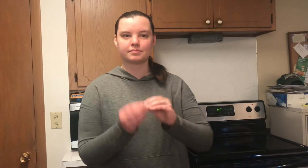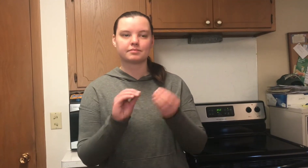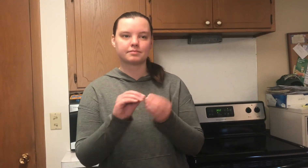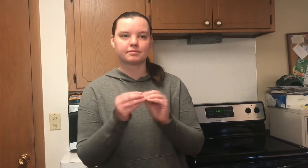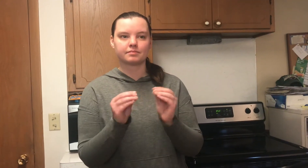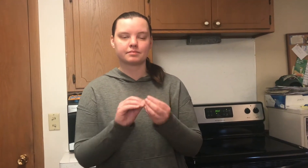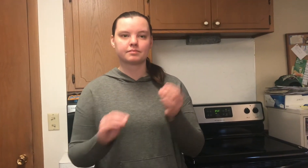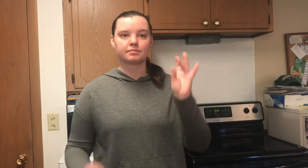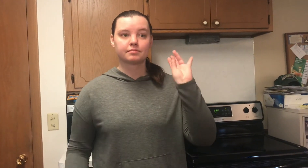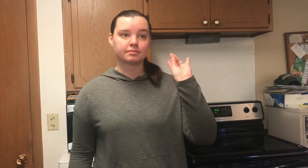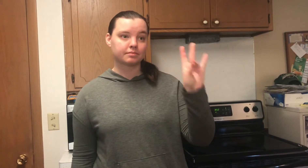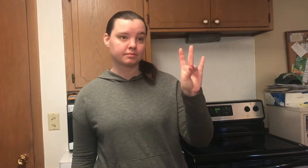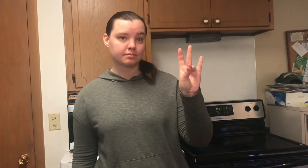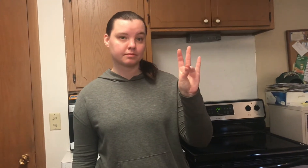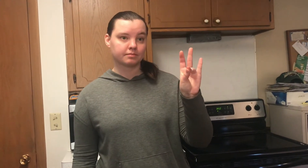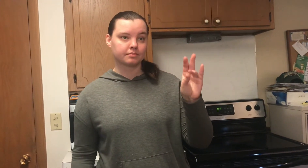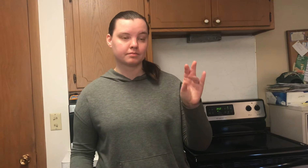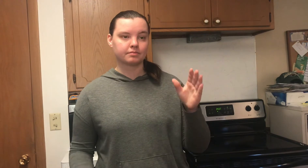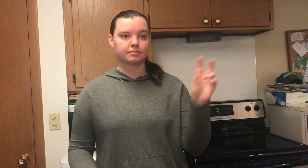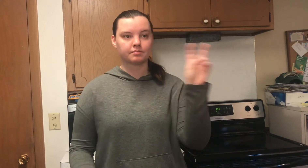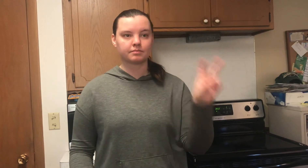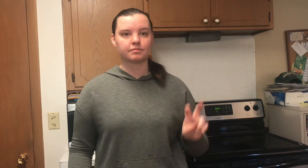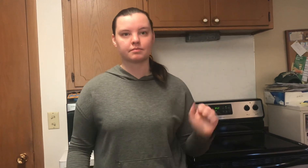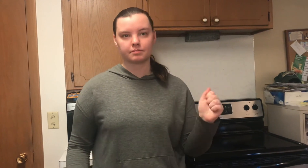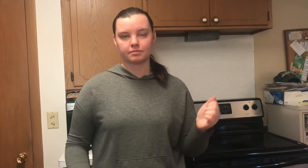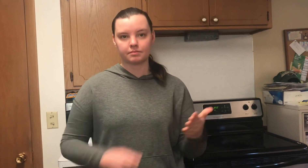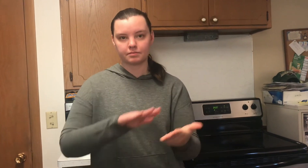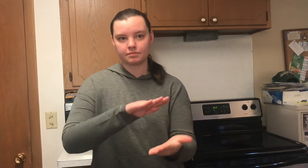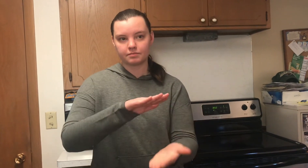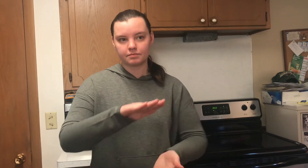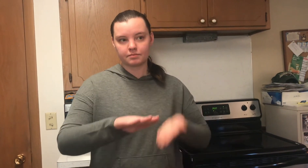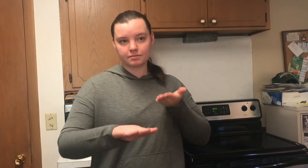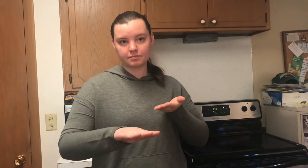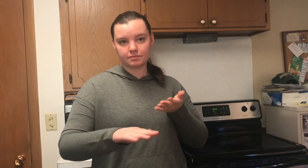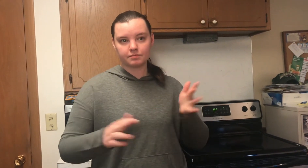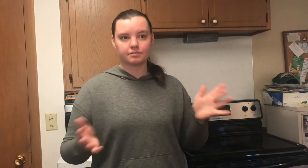Step 7: Take the pizza out of the oven.